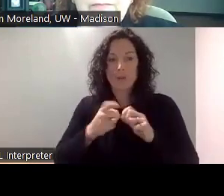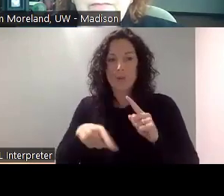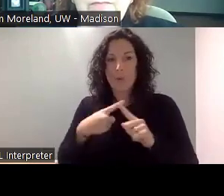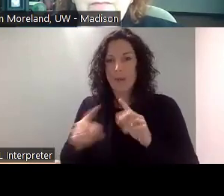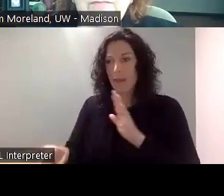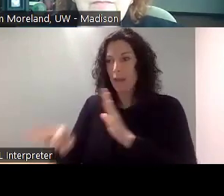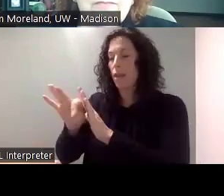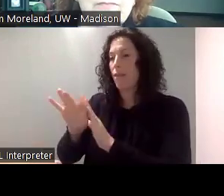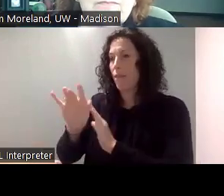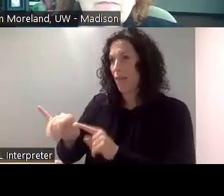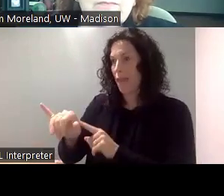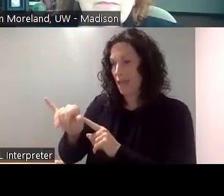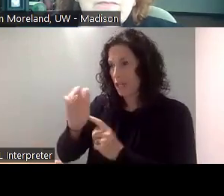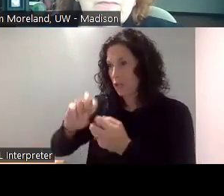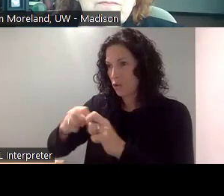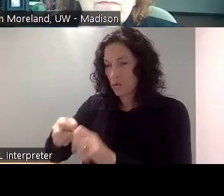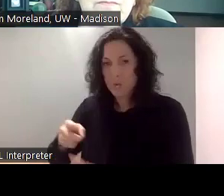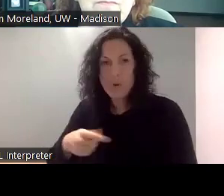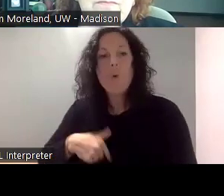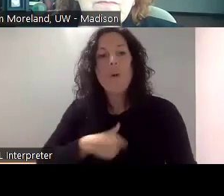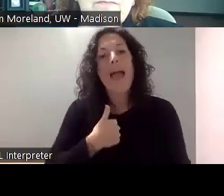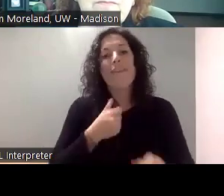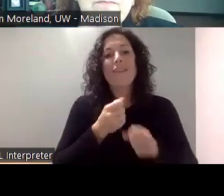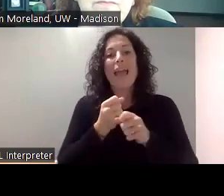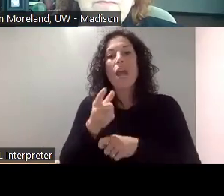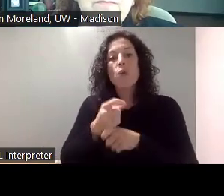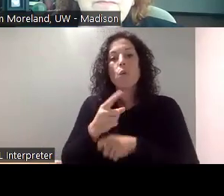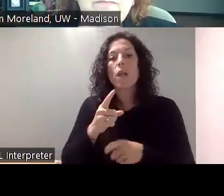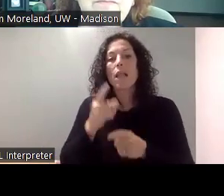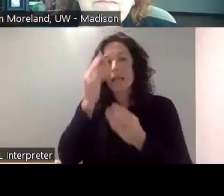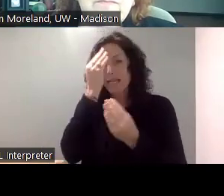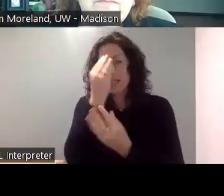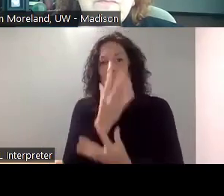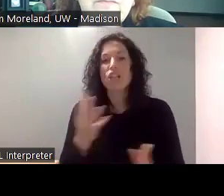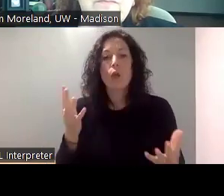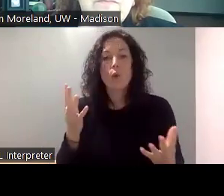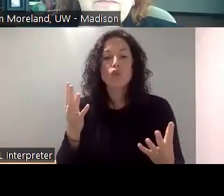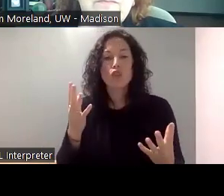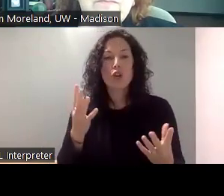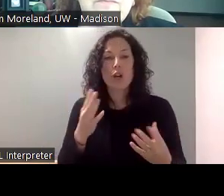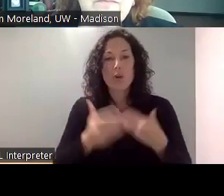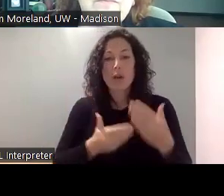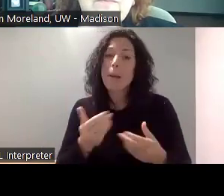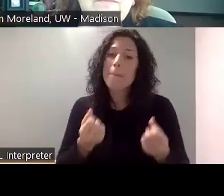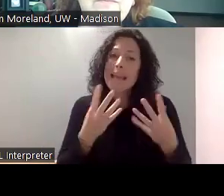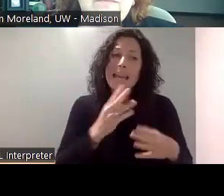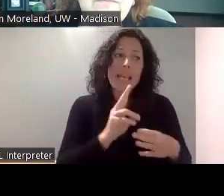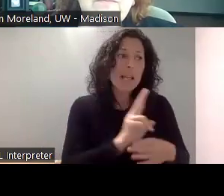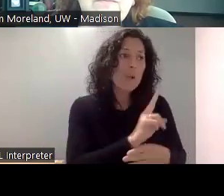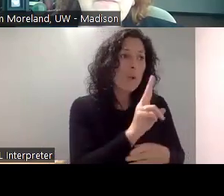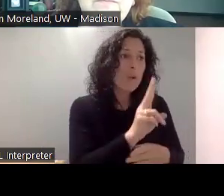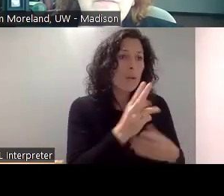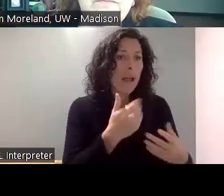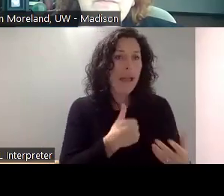but we have an annual disclosure process. I suspect most institutions do. This gets back to how we've often,